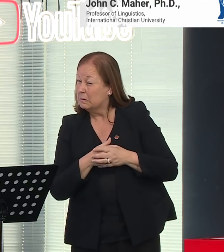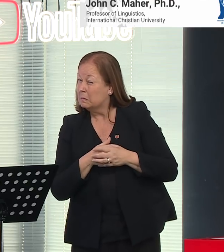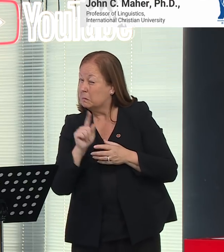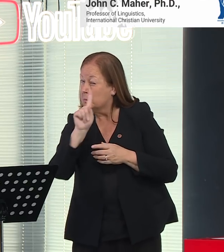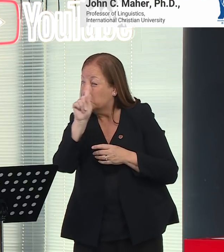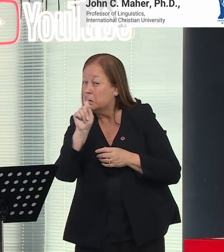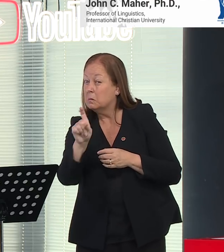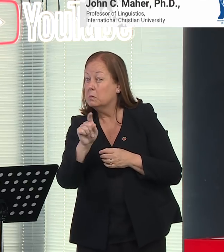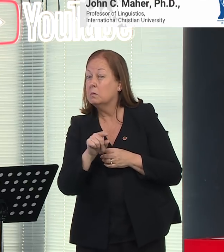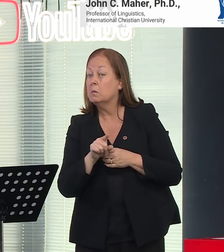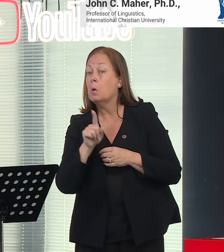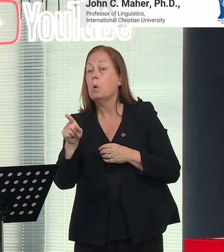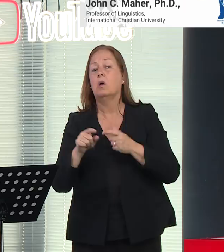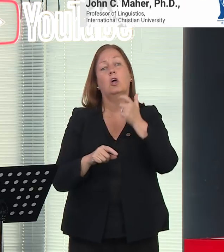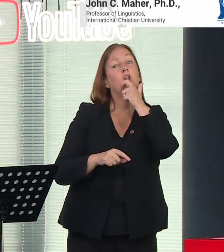Or asking my school teacher in a